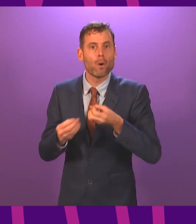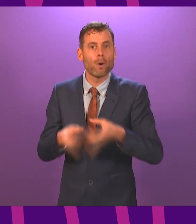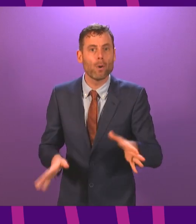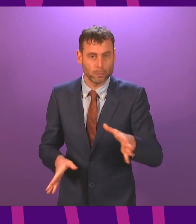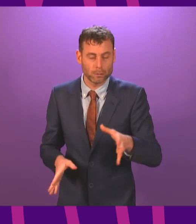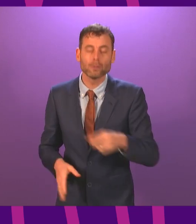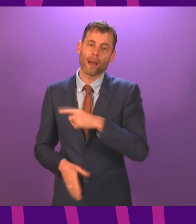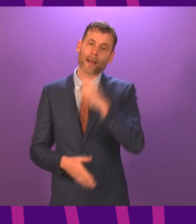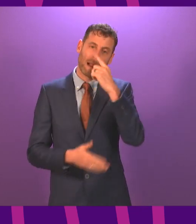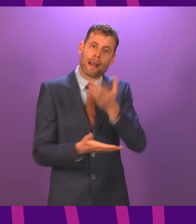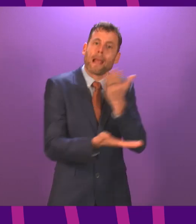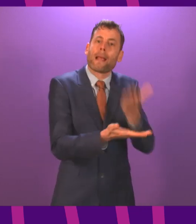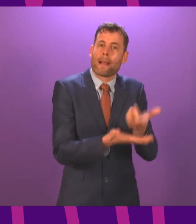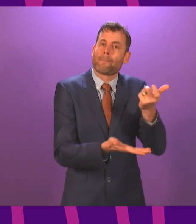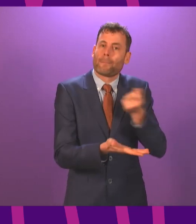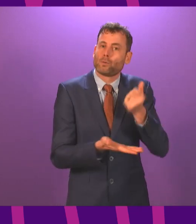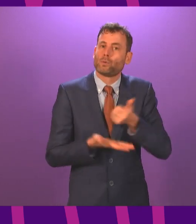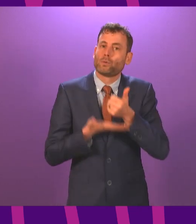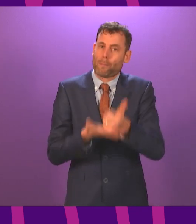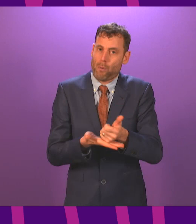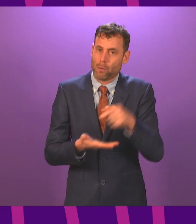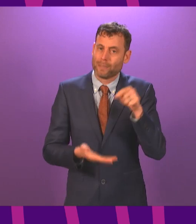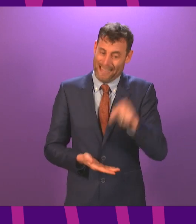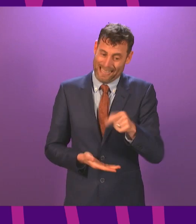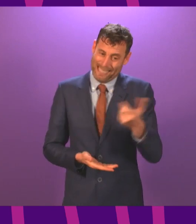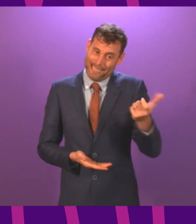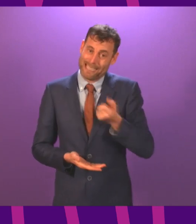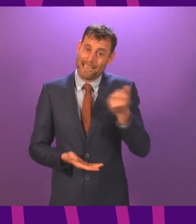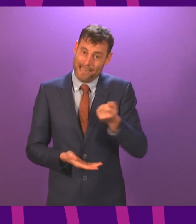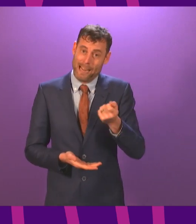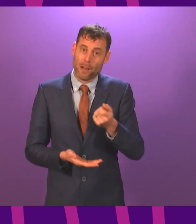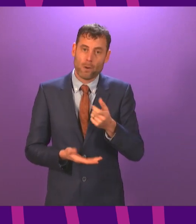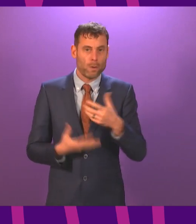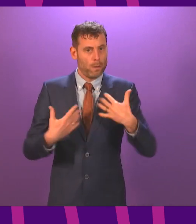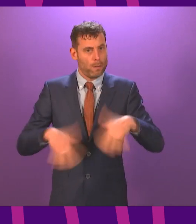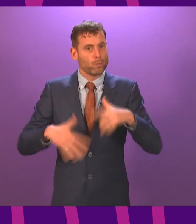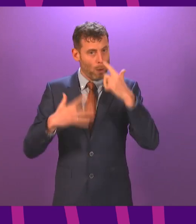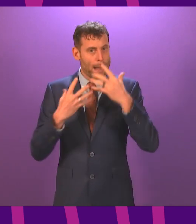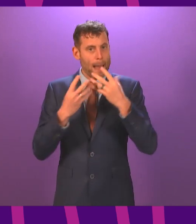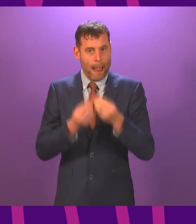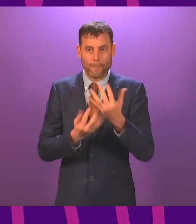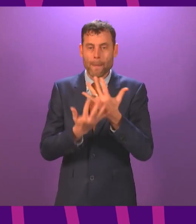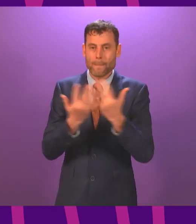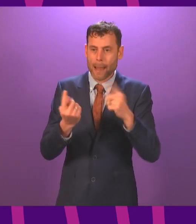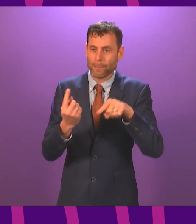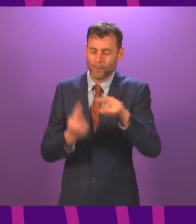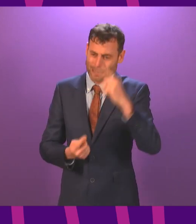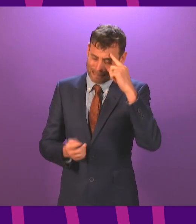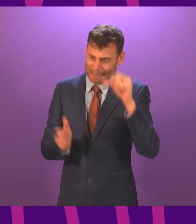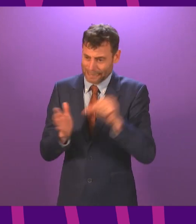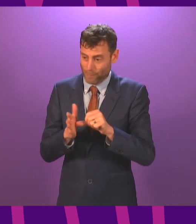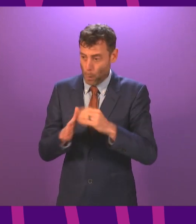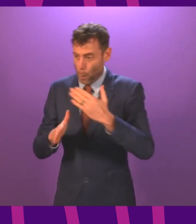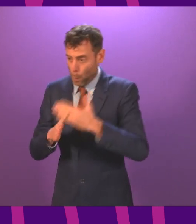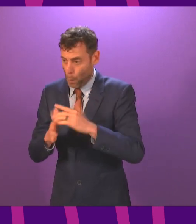part of tackling the virus, so the extension of support payments is an important way in which we can help more people to do the right thing.